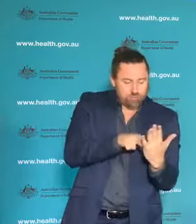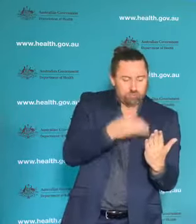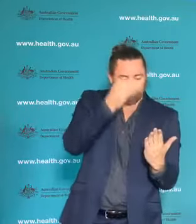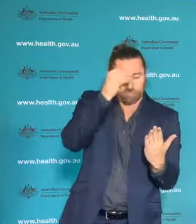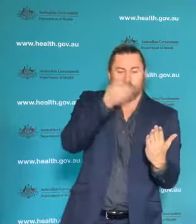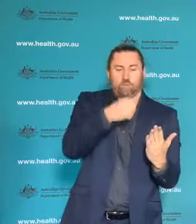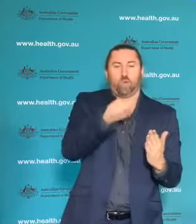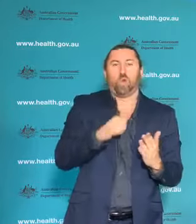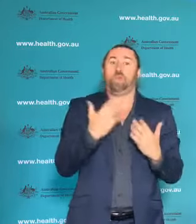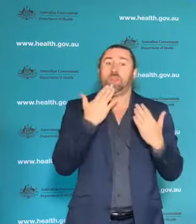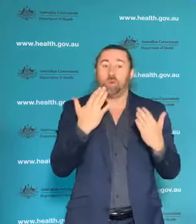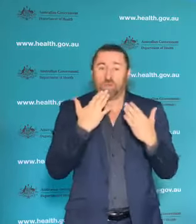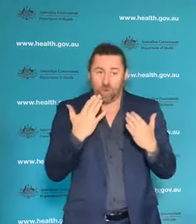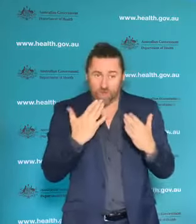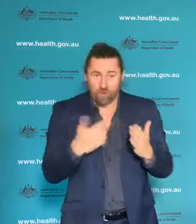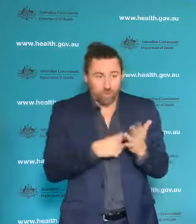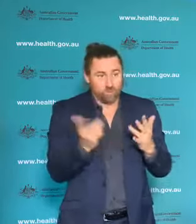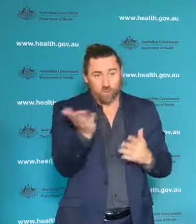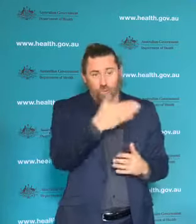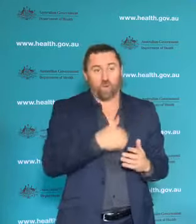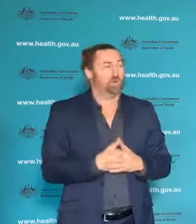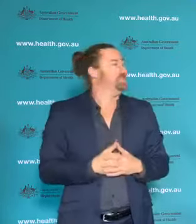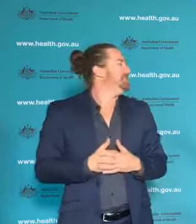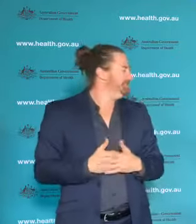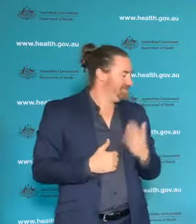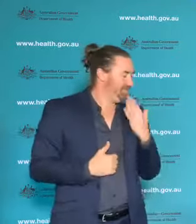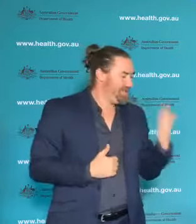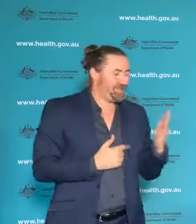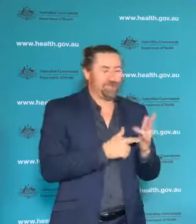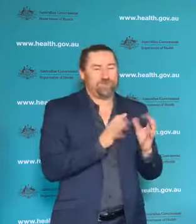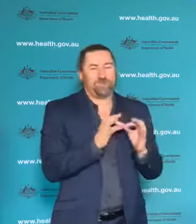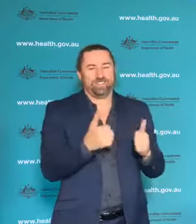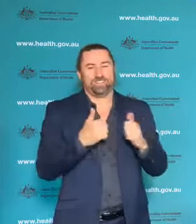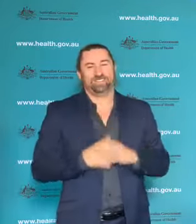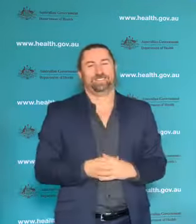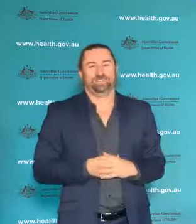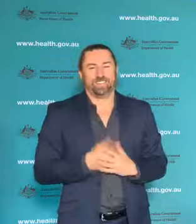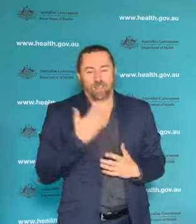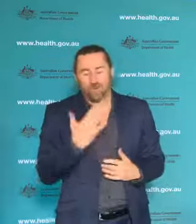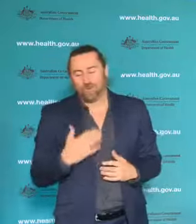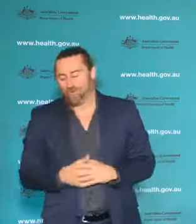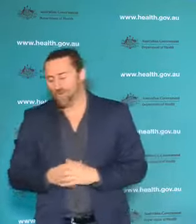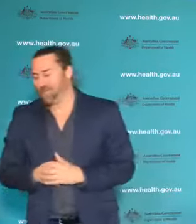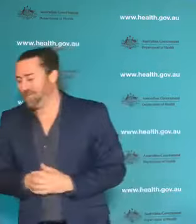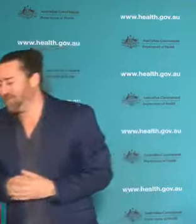Thank you all very much and thank you to our interpreters. Thank you.